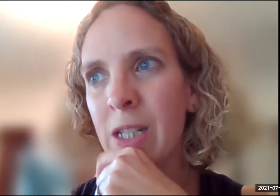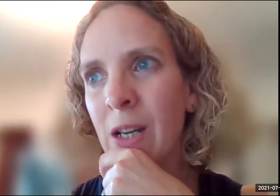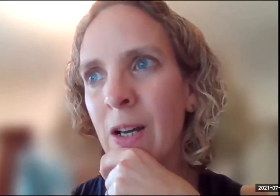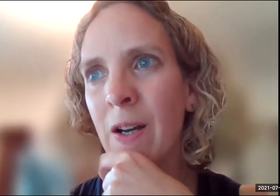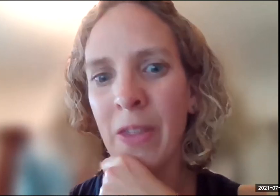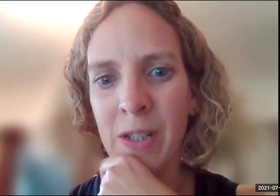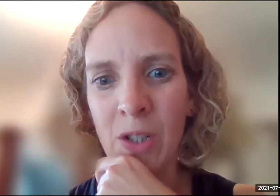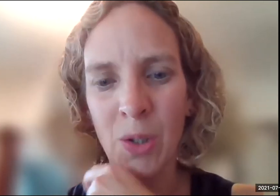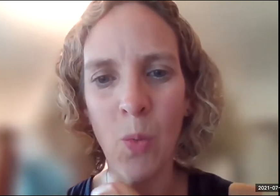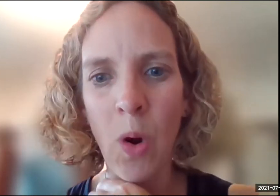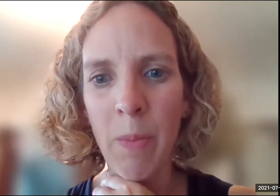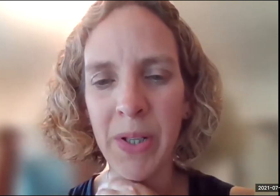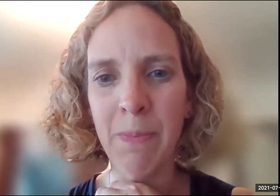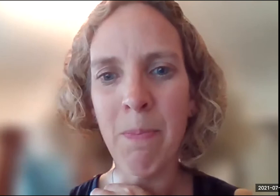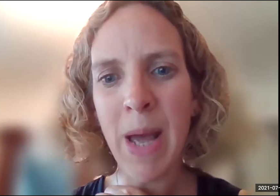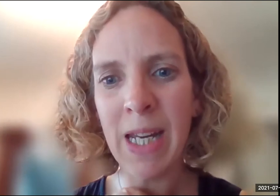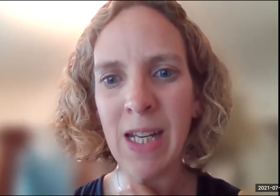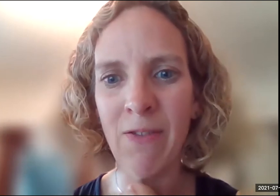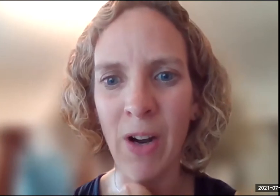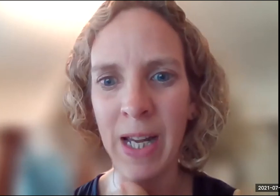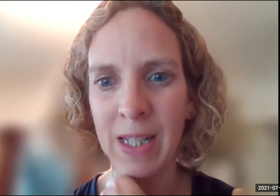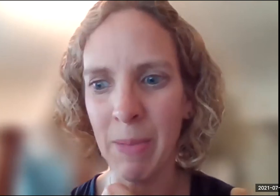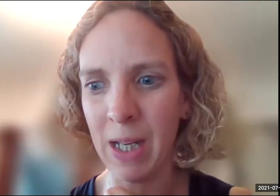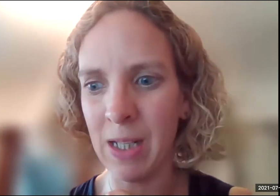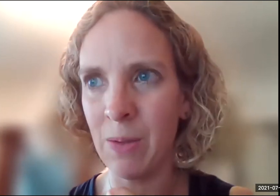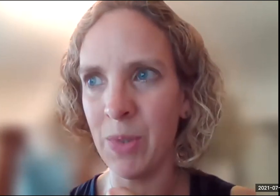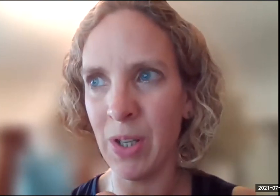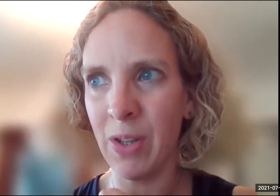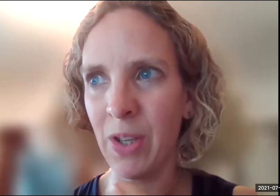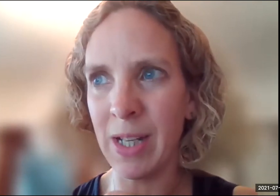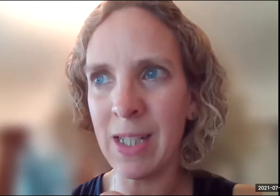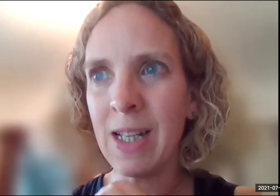education. We've always heard from the GP about